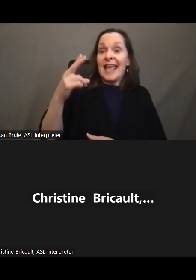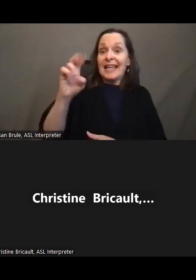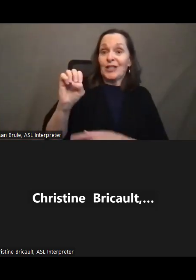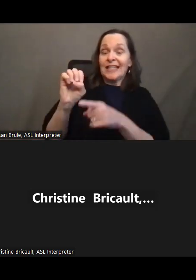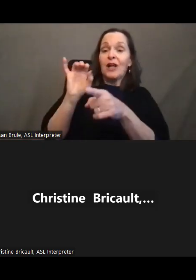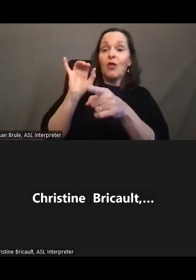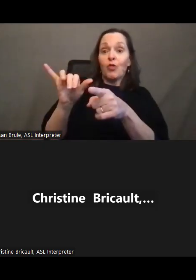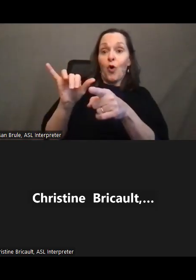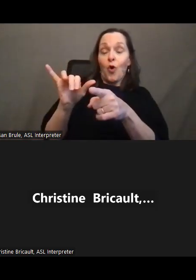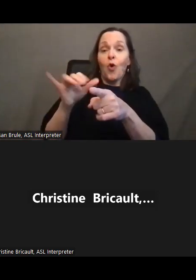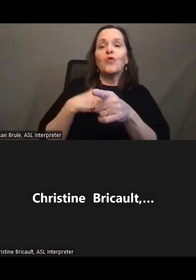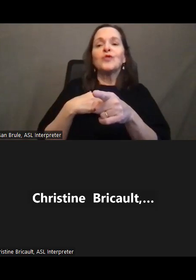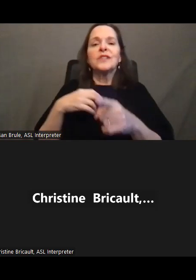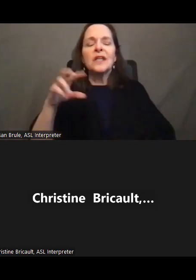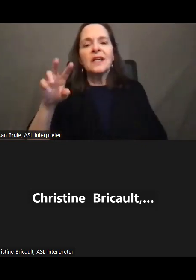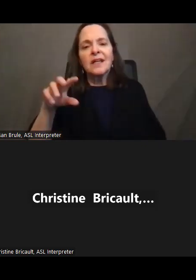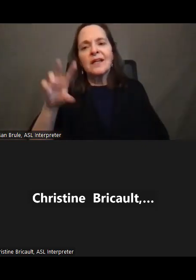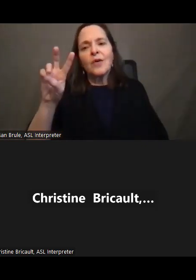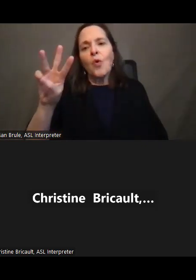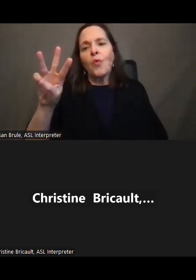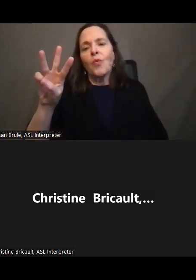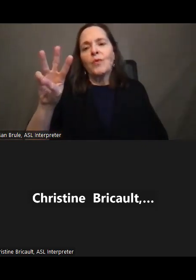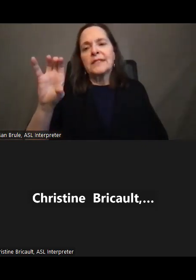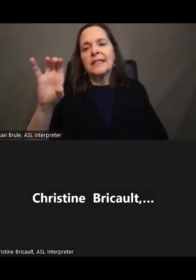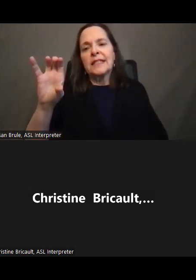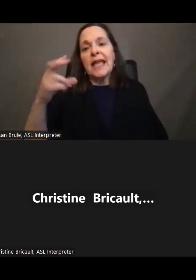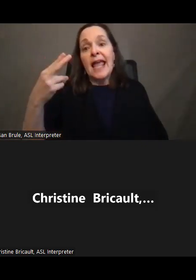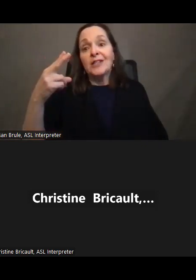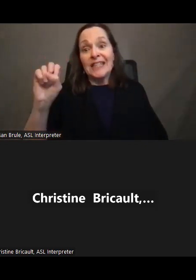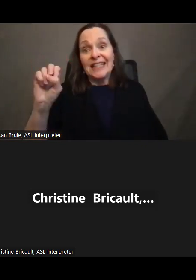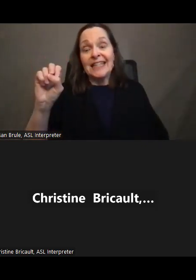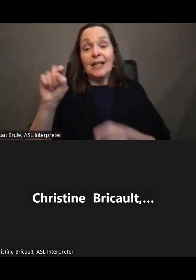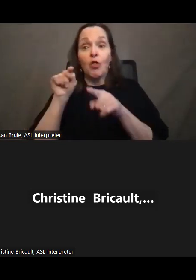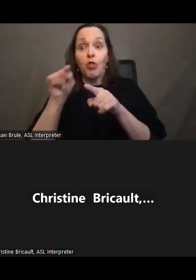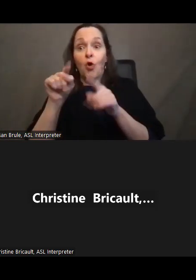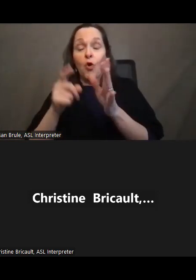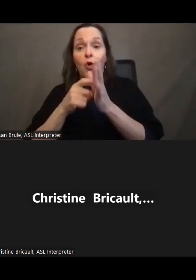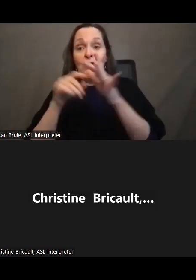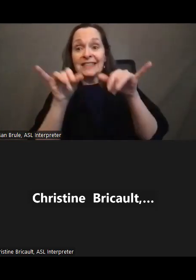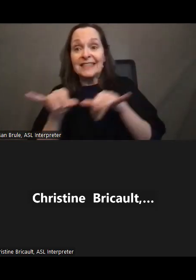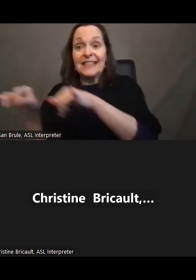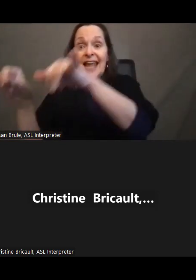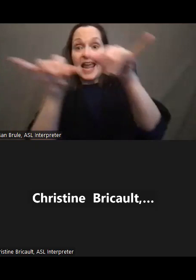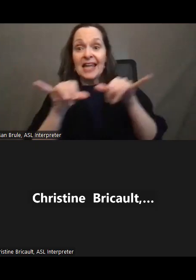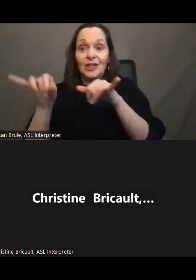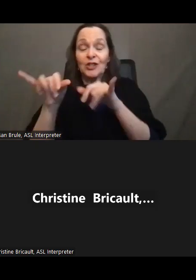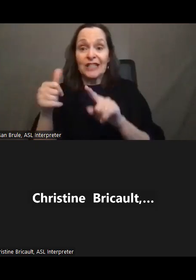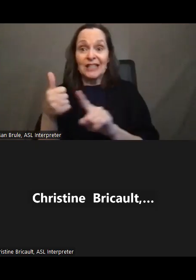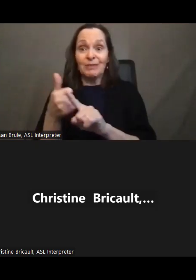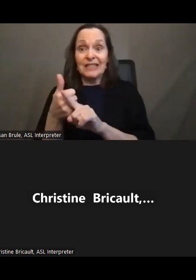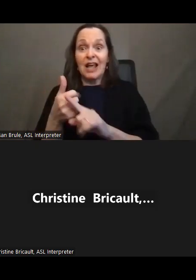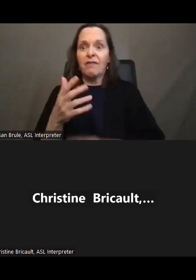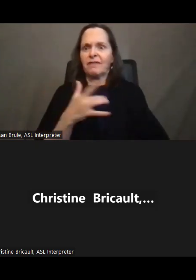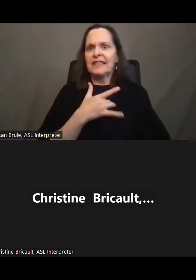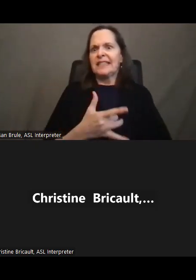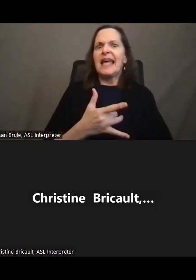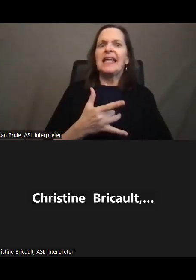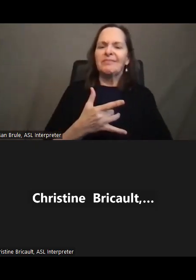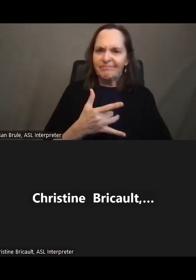So the WCAG standards are sort of the gold standards of standards around web accessibility.